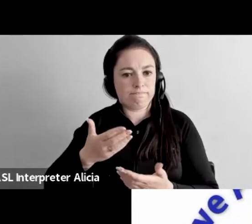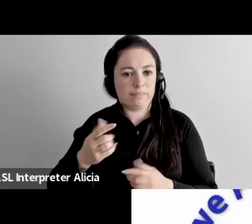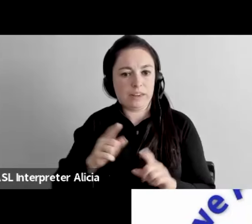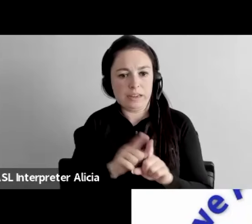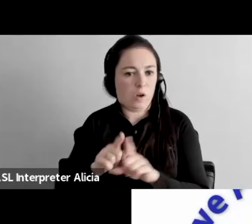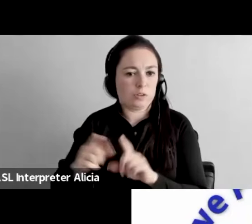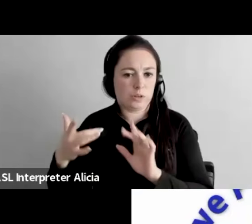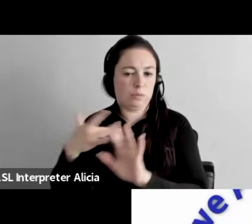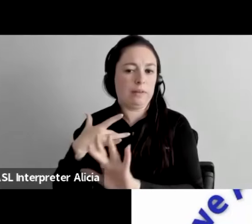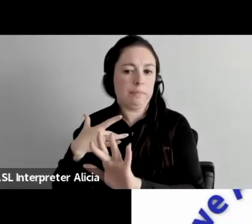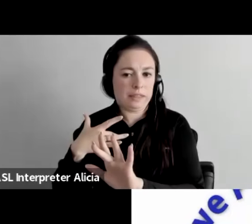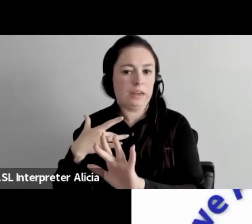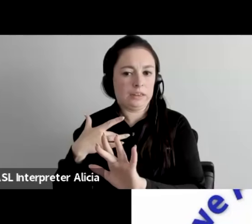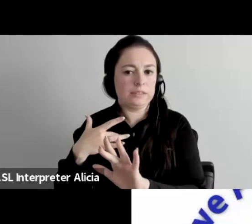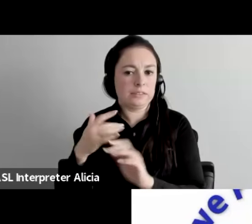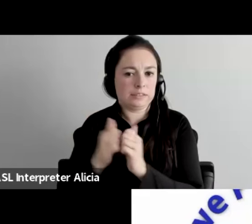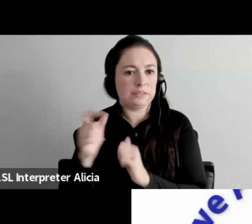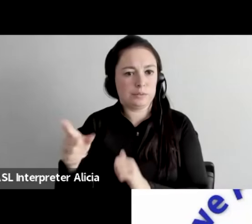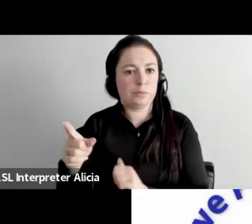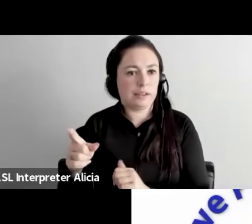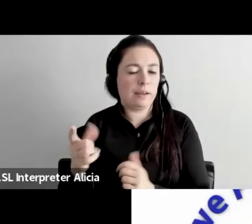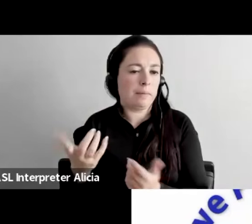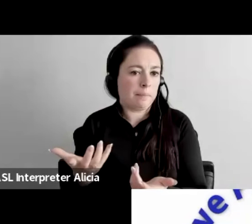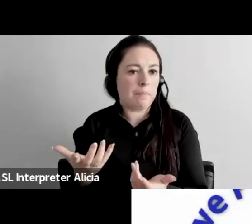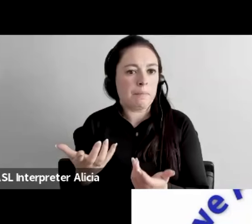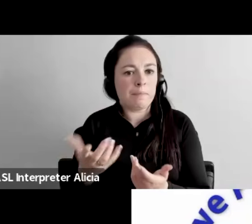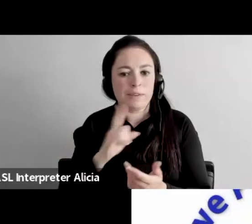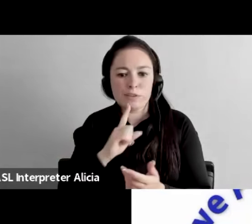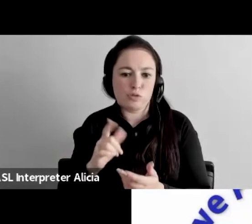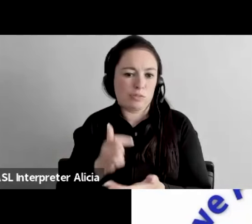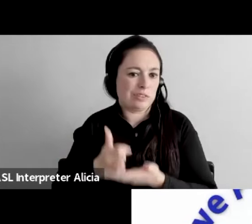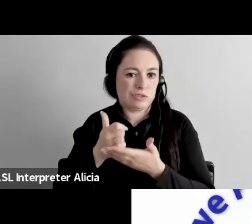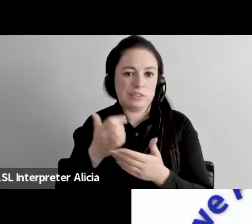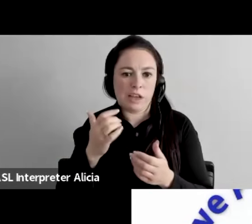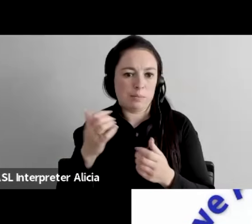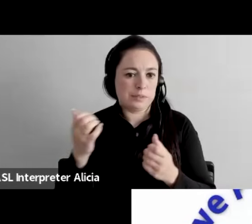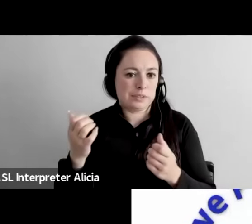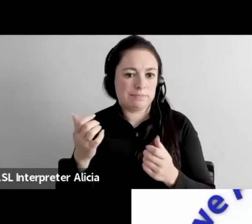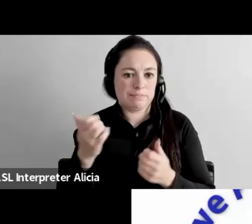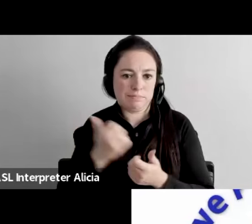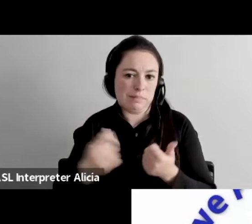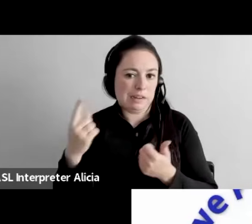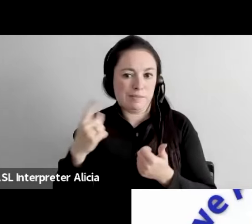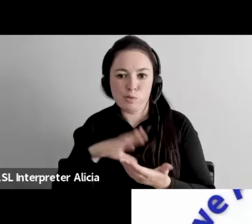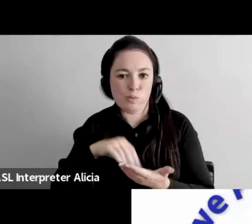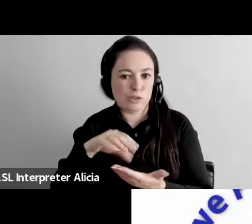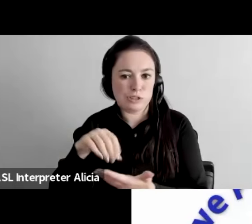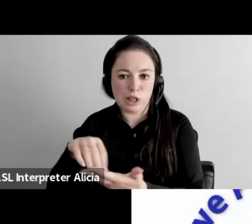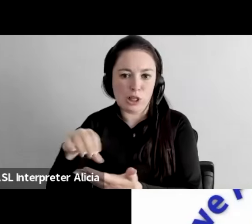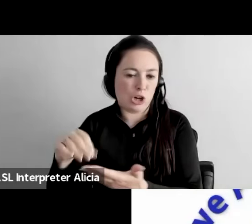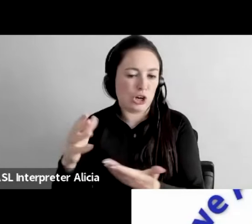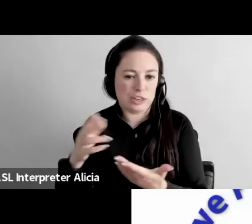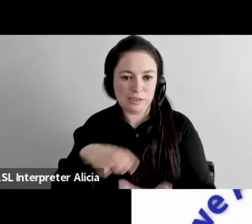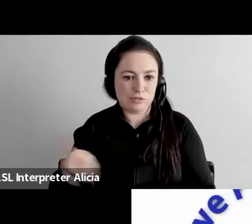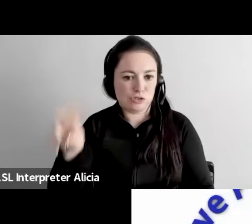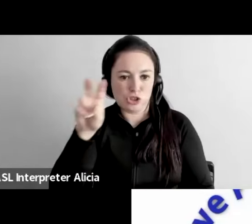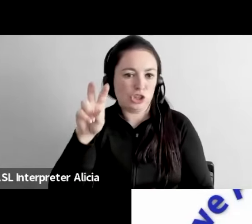with them. And it just, it helps everybody's learning journey from what I've, I've seen since I've